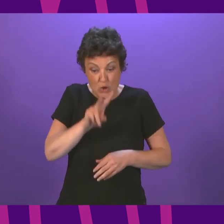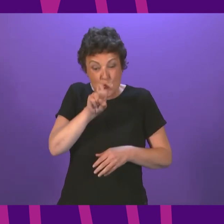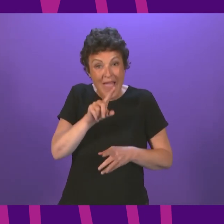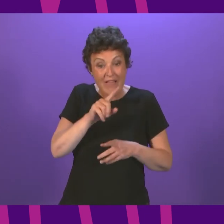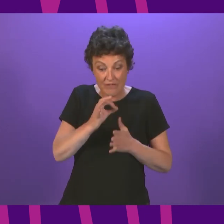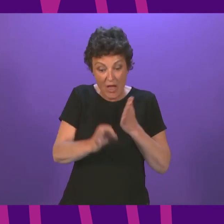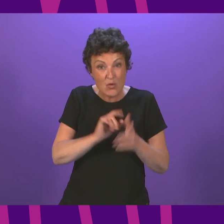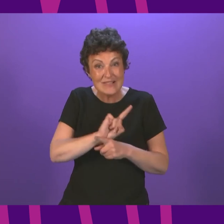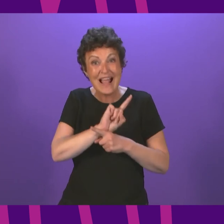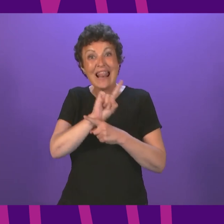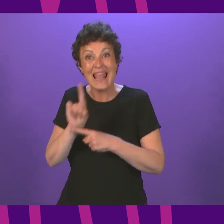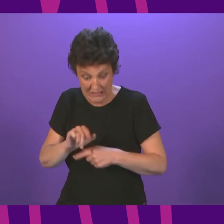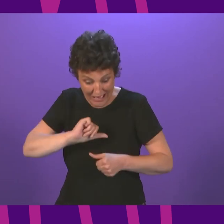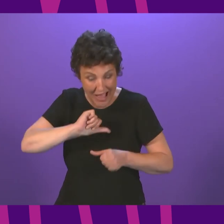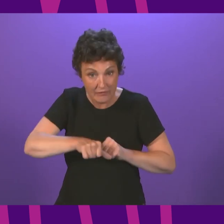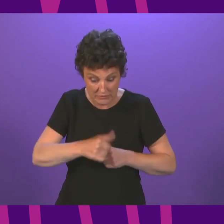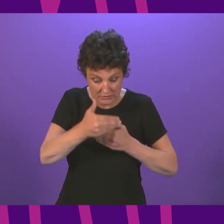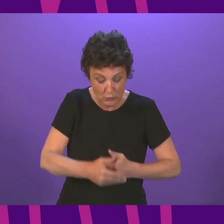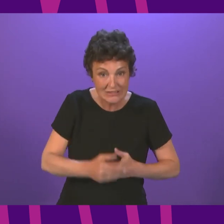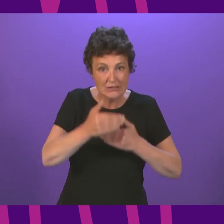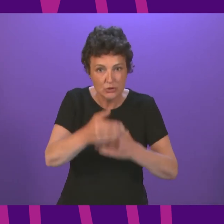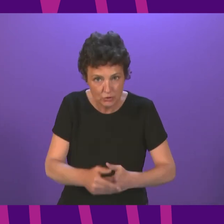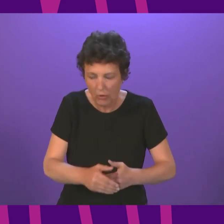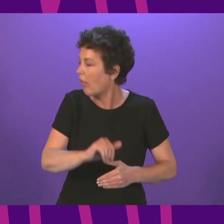Scottish Conservatives will oppose the bill at decision time.